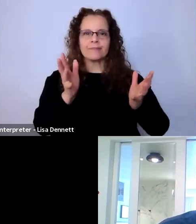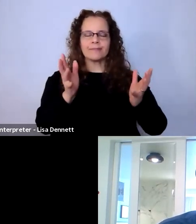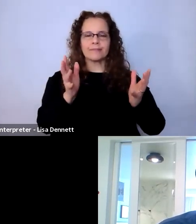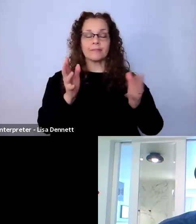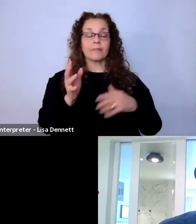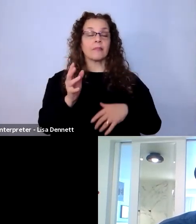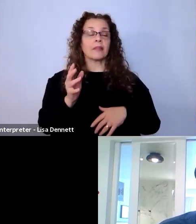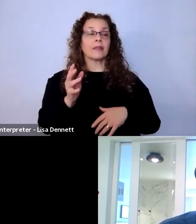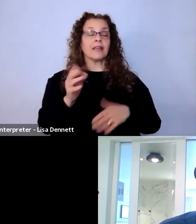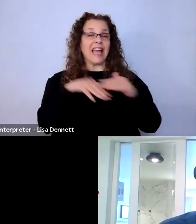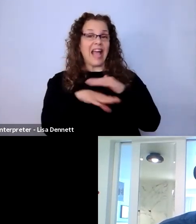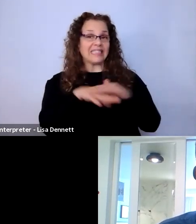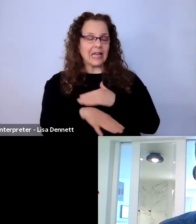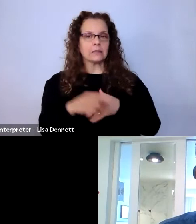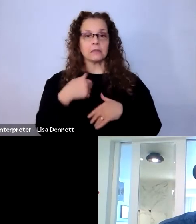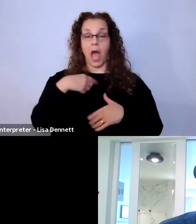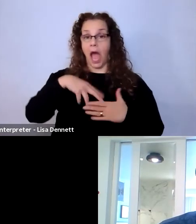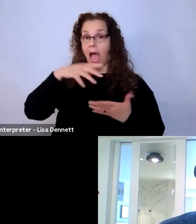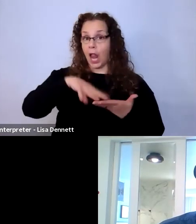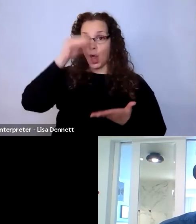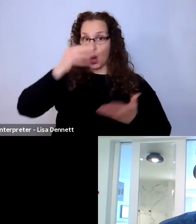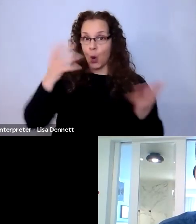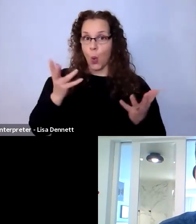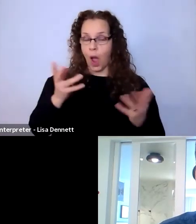and invite people for a free event on a Saturday that can happen, so I started